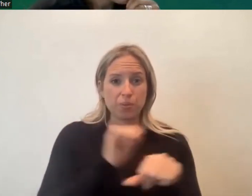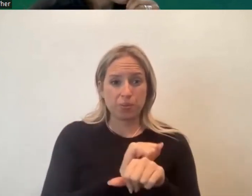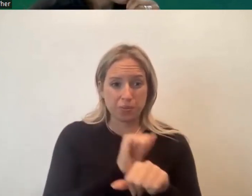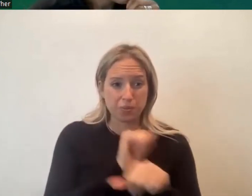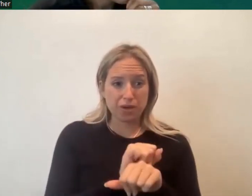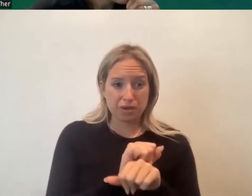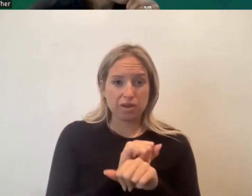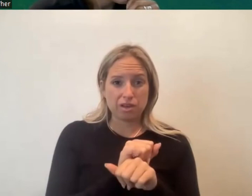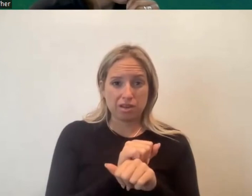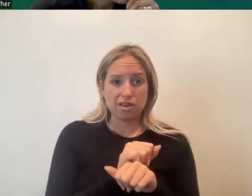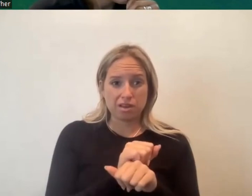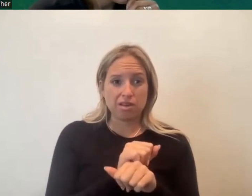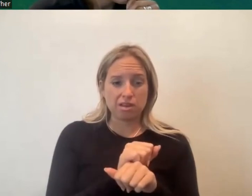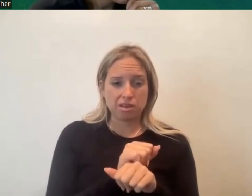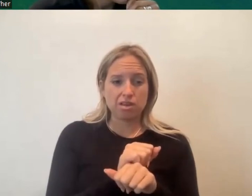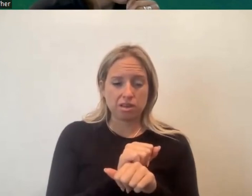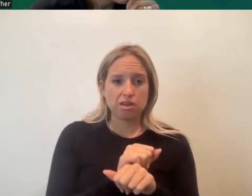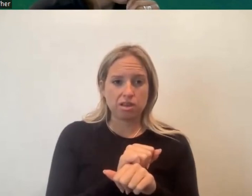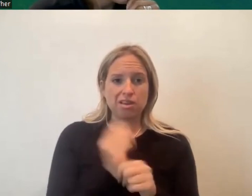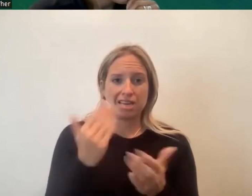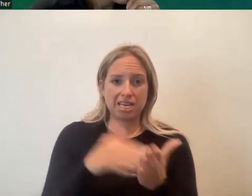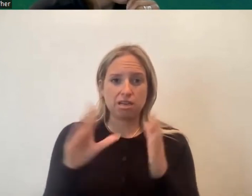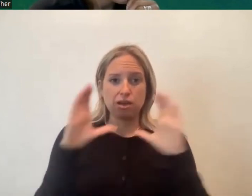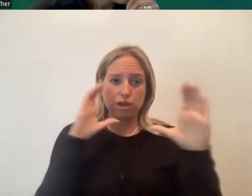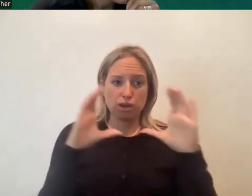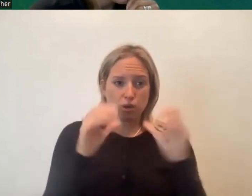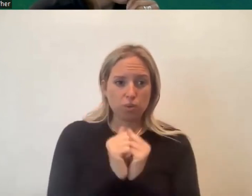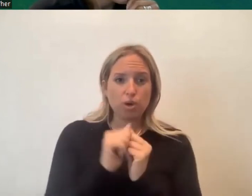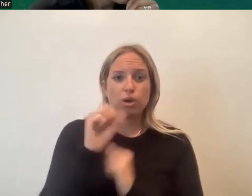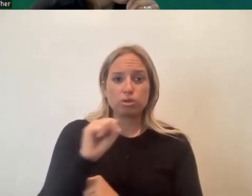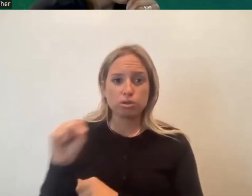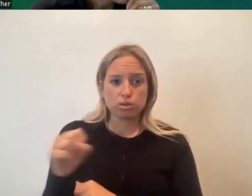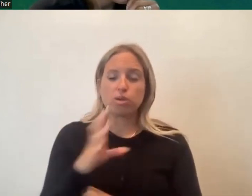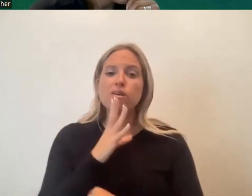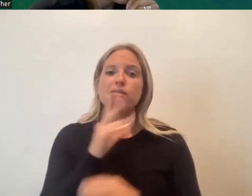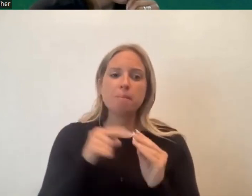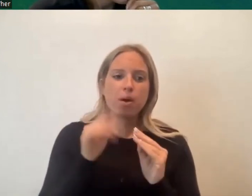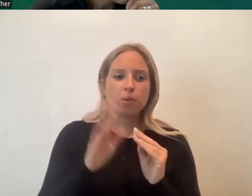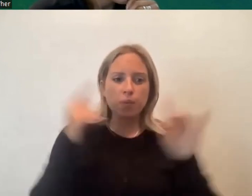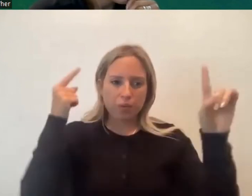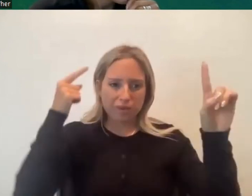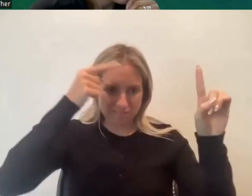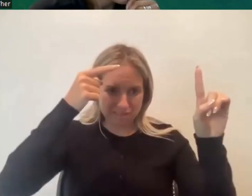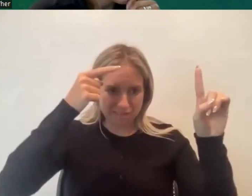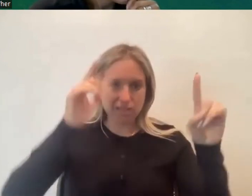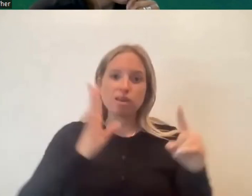Again, you're communicating with Social Security, you're talking about your intent, you're talking about what it is you want to do.